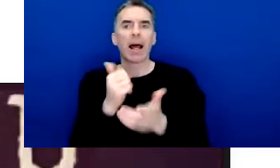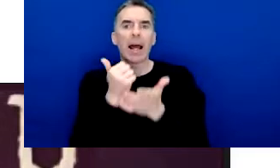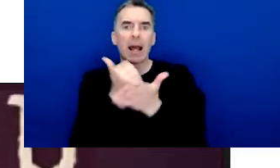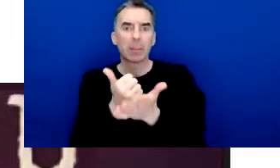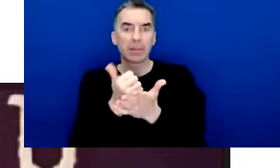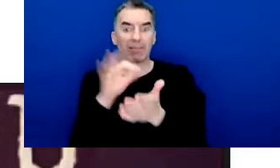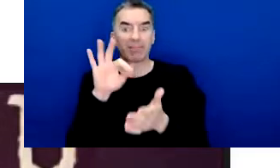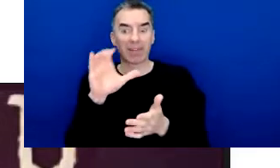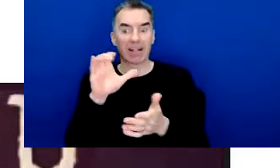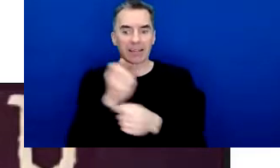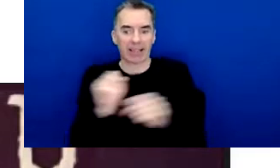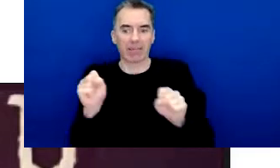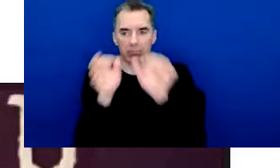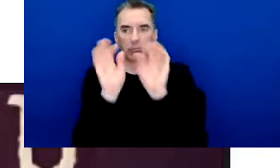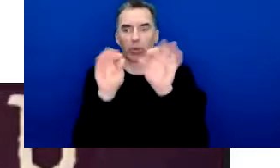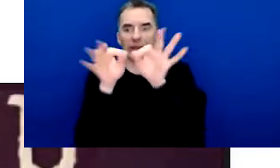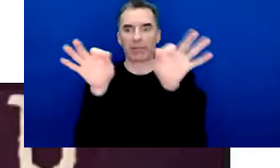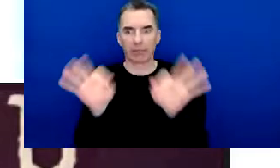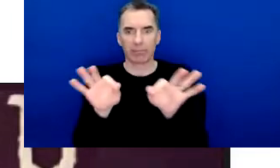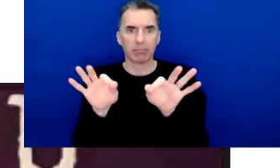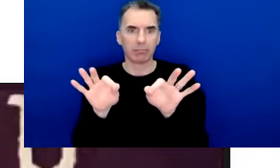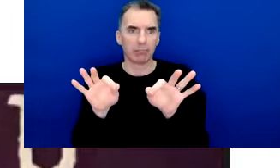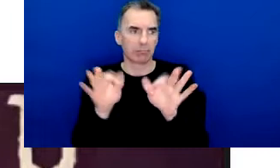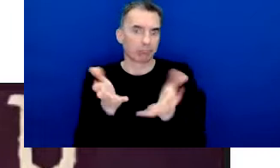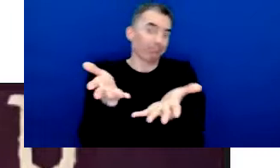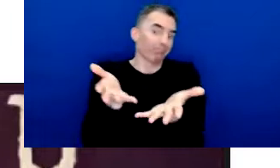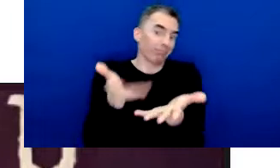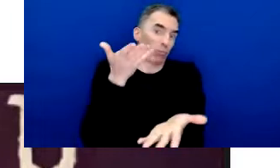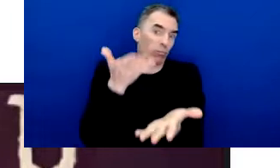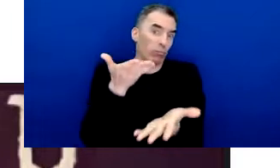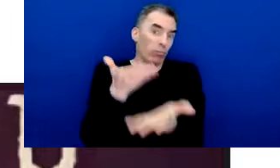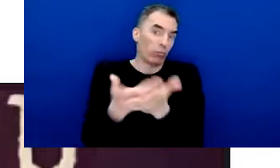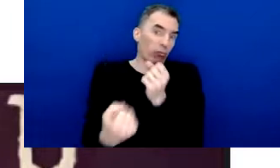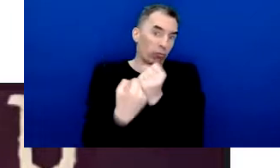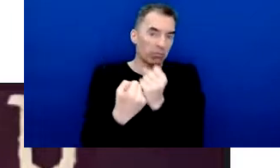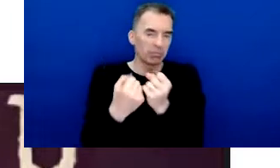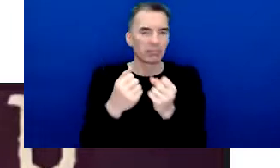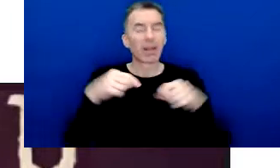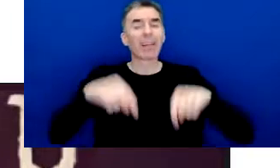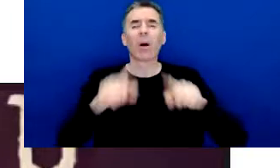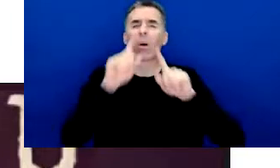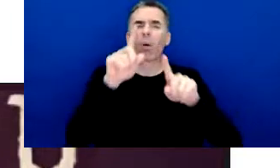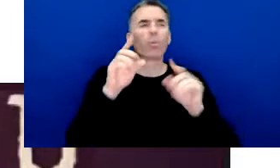And we want this to be hands on. We want it to be entertaining. We want it to be our foremost educational.